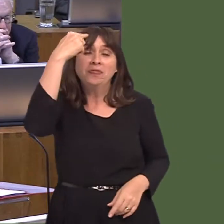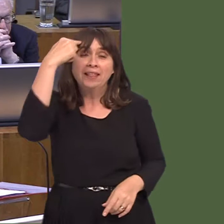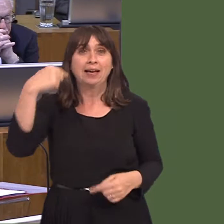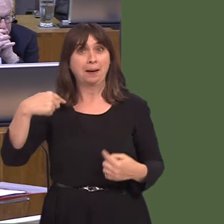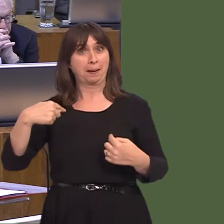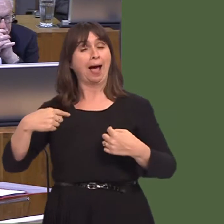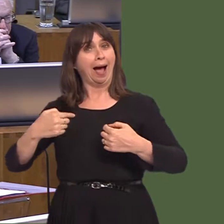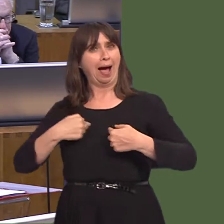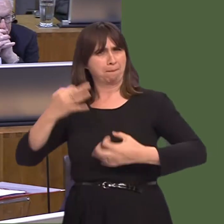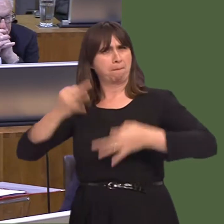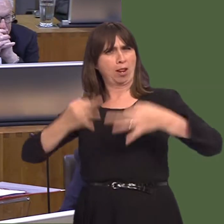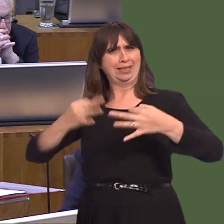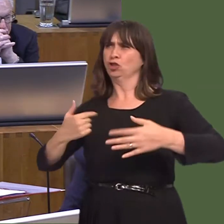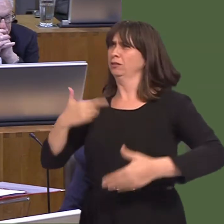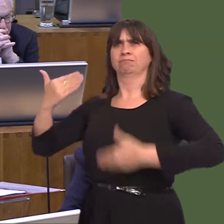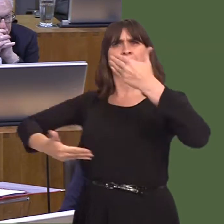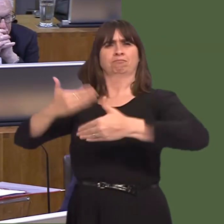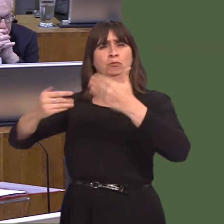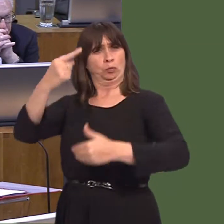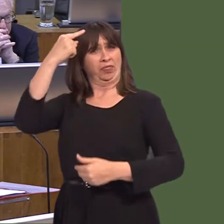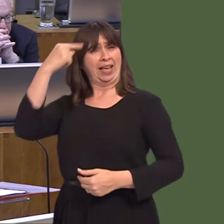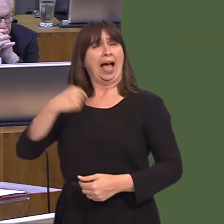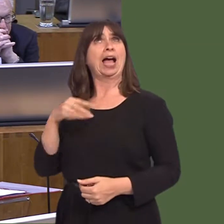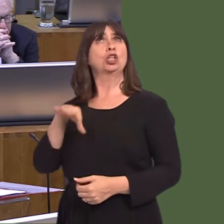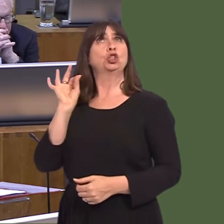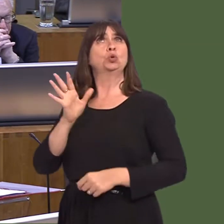politicianóand all of us are on these benchesóthat we are choosing not to address child poverty.